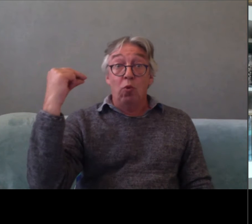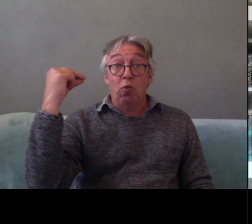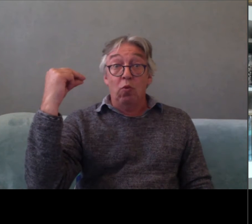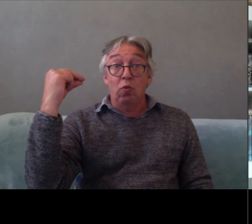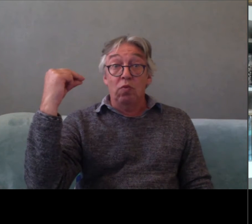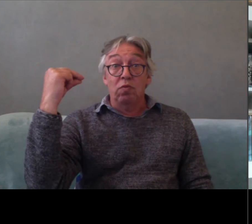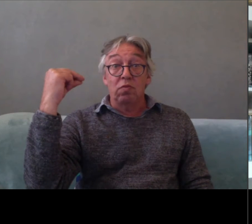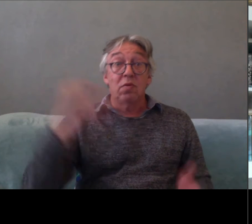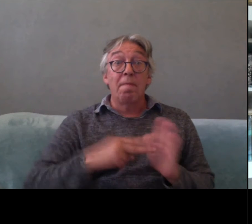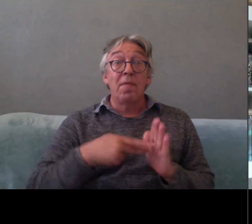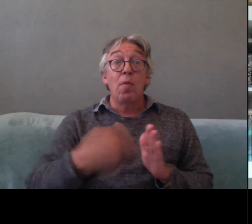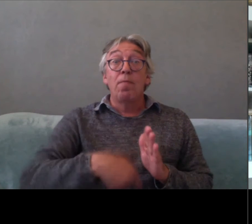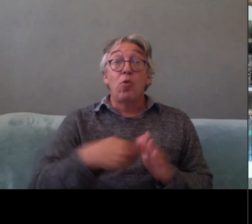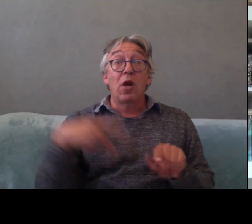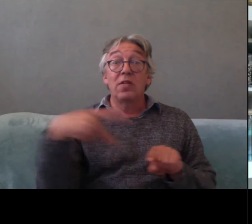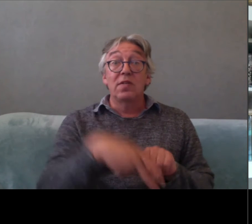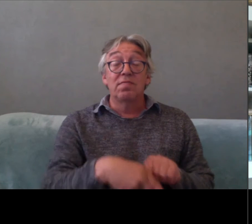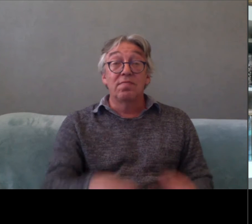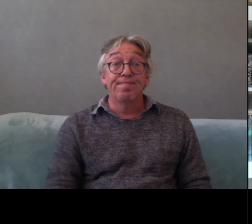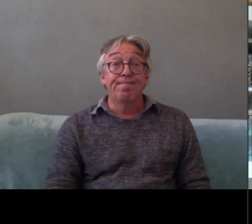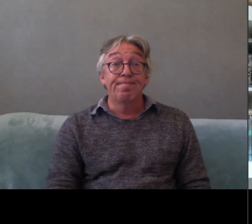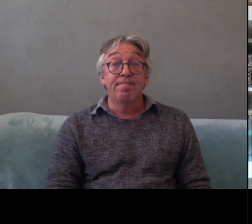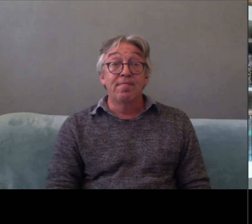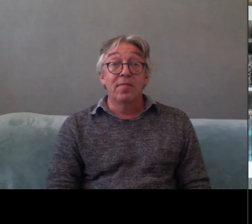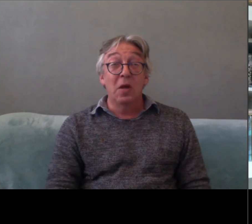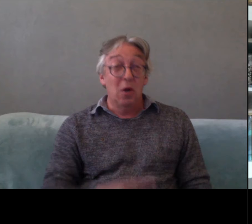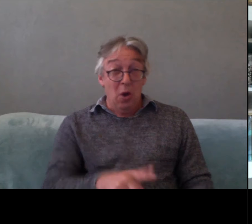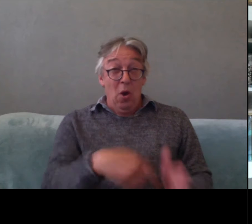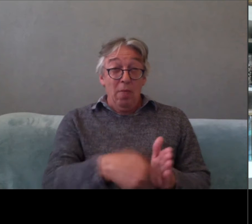or even if it's about education of young people with disabilities.